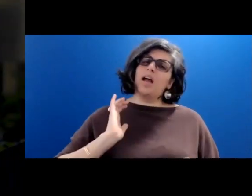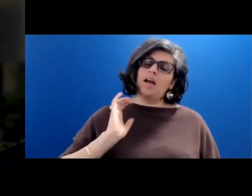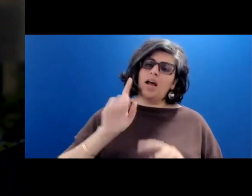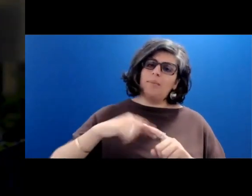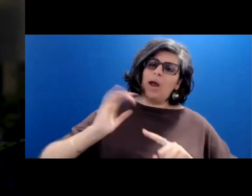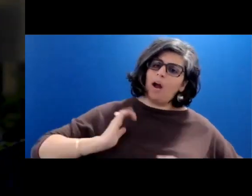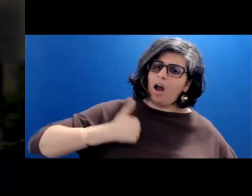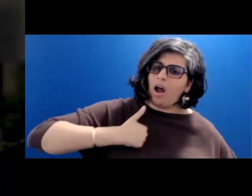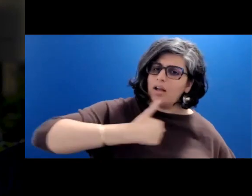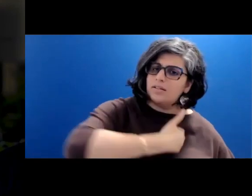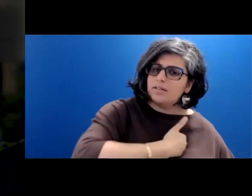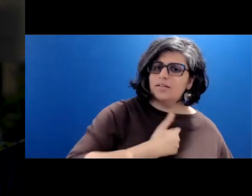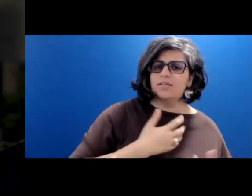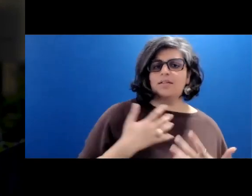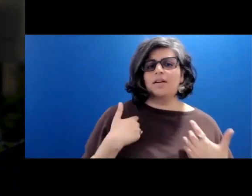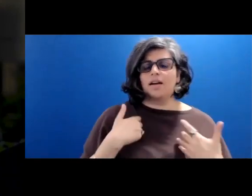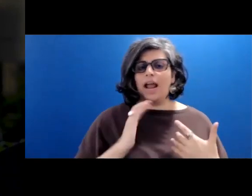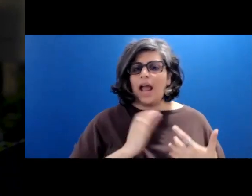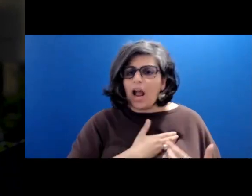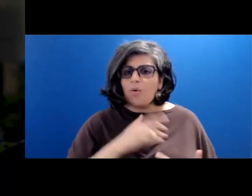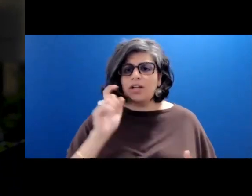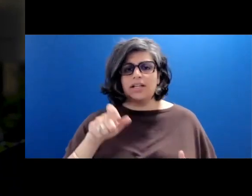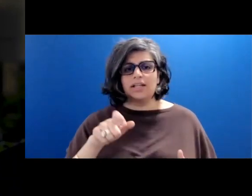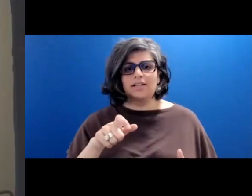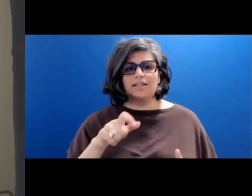and our needs instead about someone else and what they perceive of us.